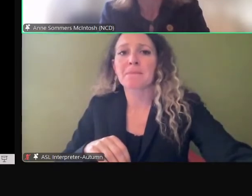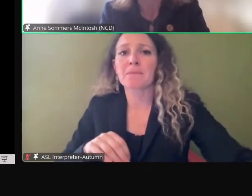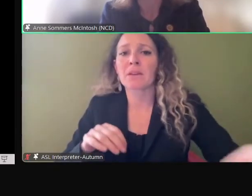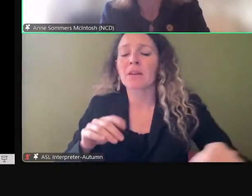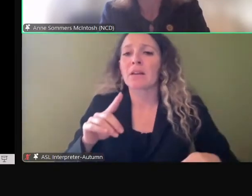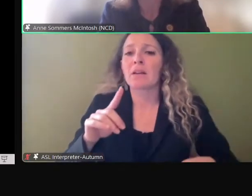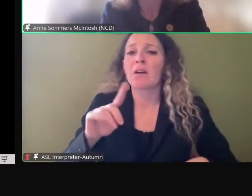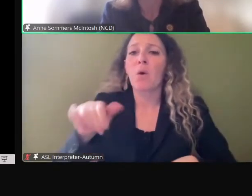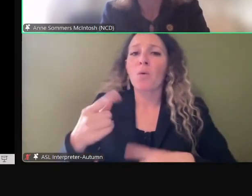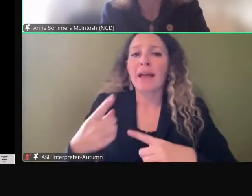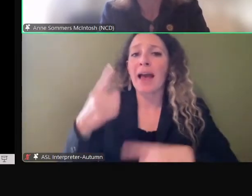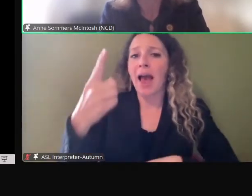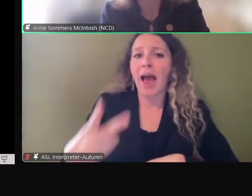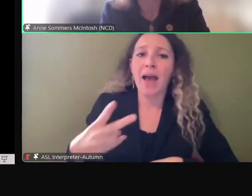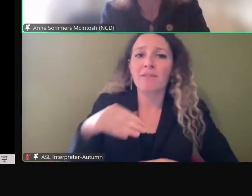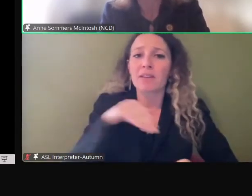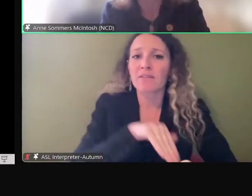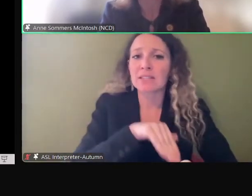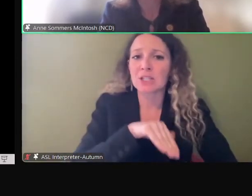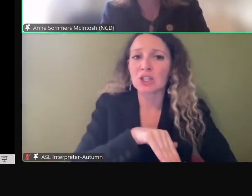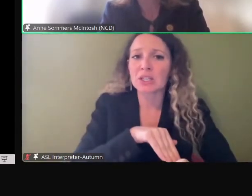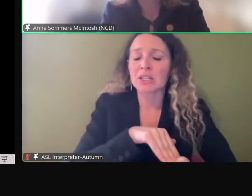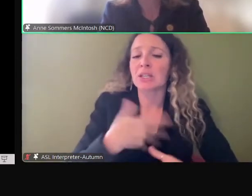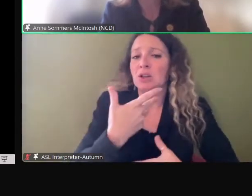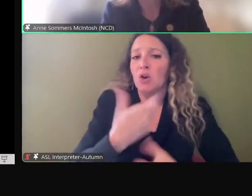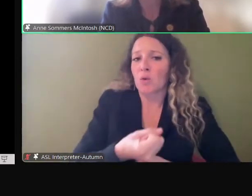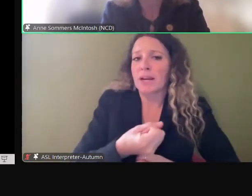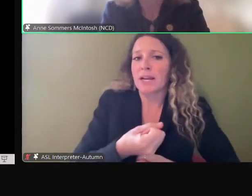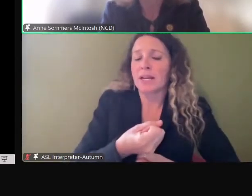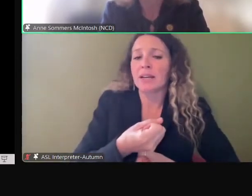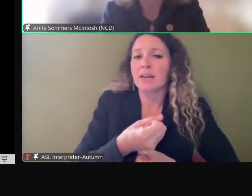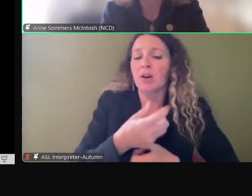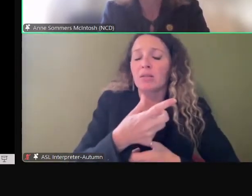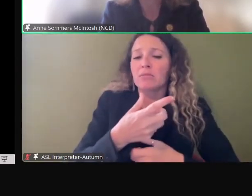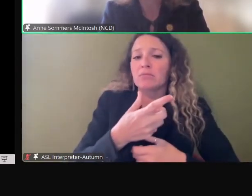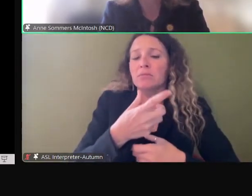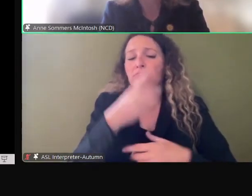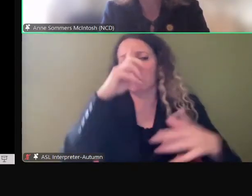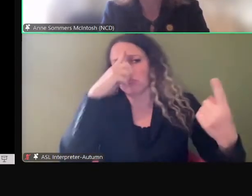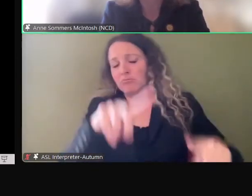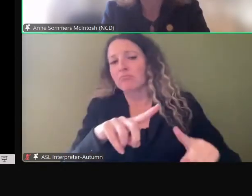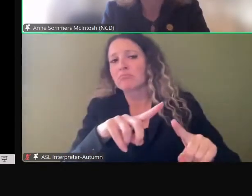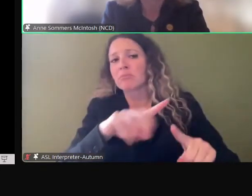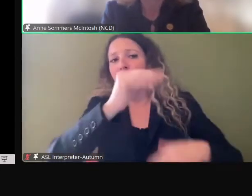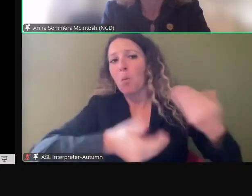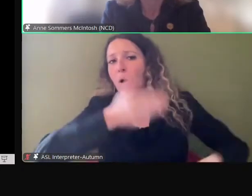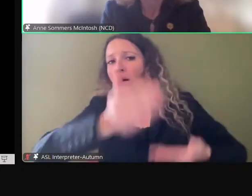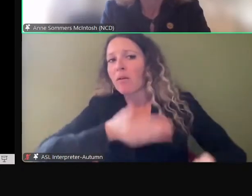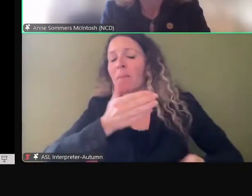the physicians strongly agreed that they welcomed patients with a disability into their practices.